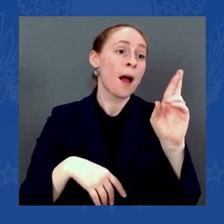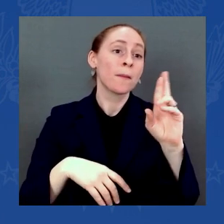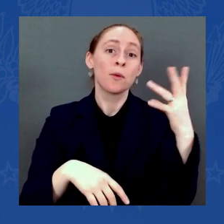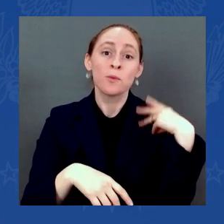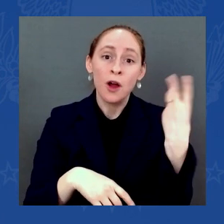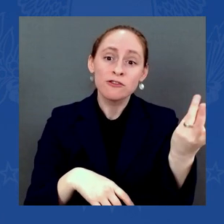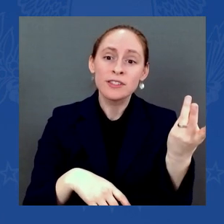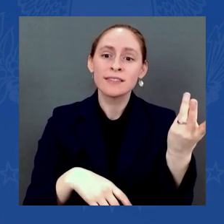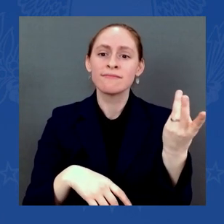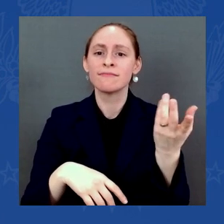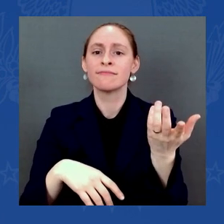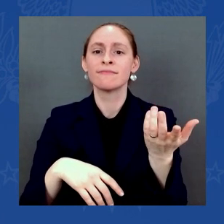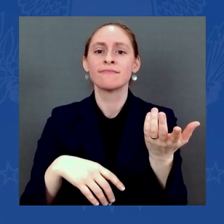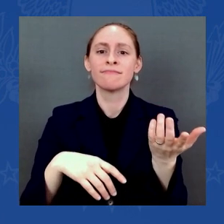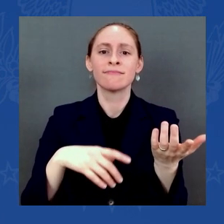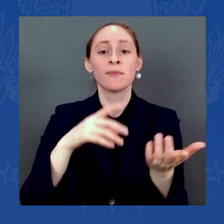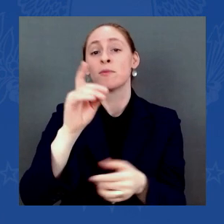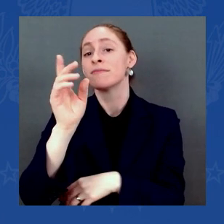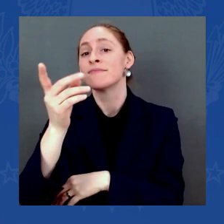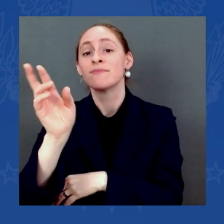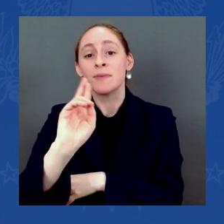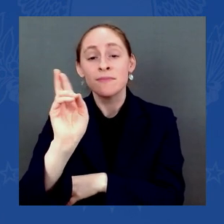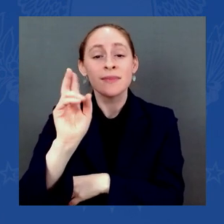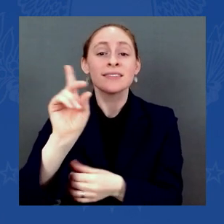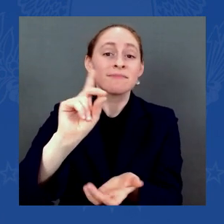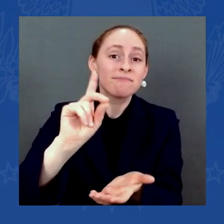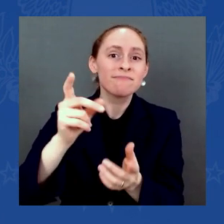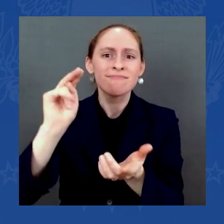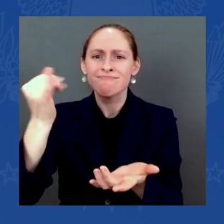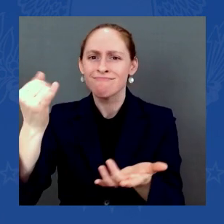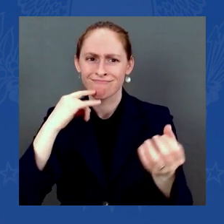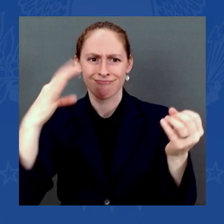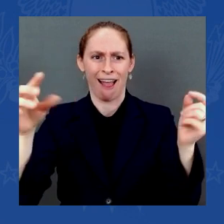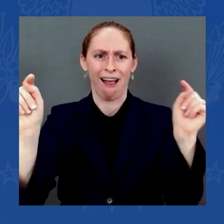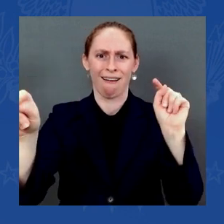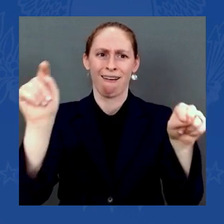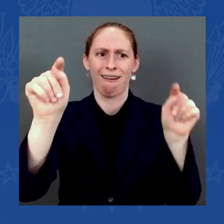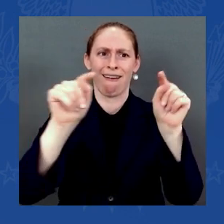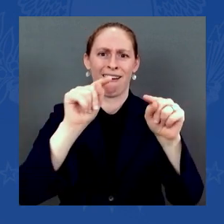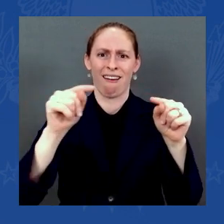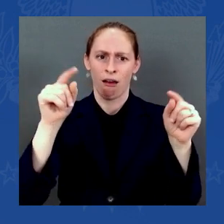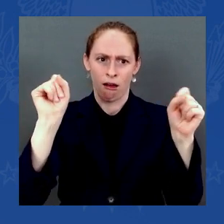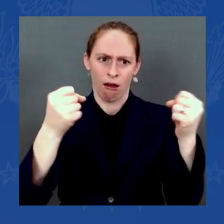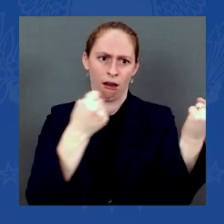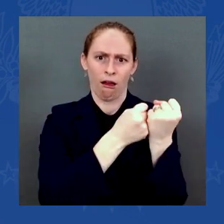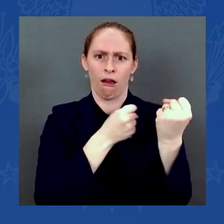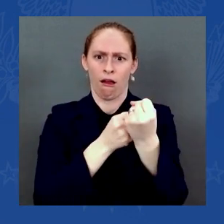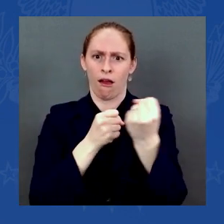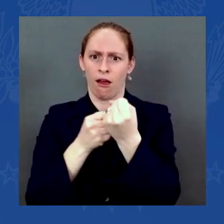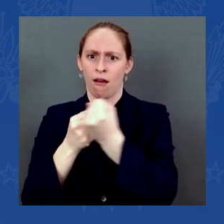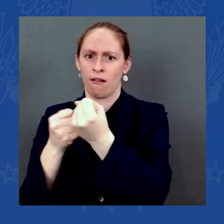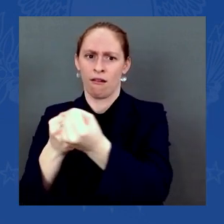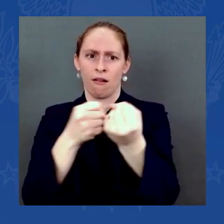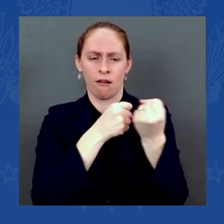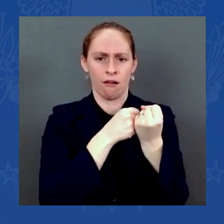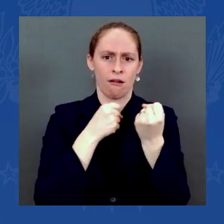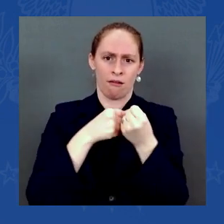and members of the House ALS Caucus. If you're wondering why I'm saying whether they're Democrats or Republicans -- to make the point: